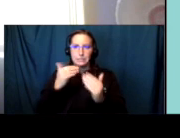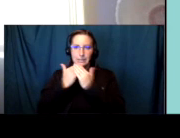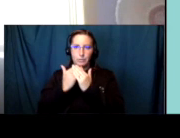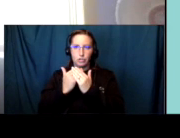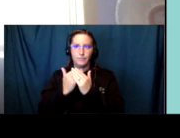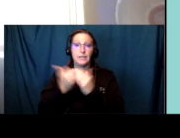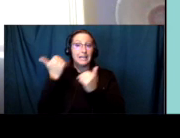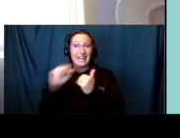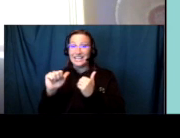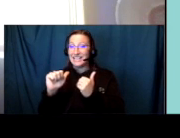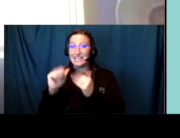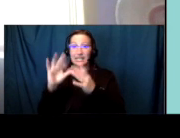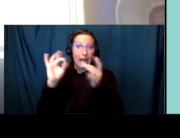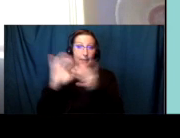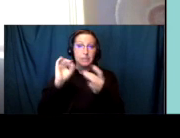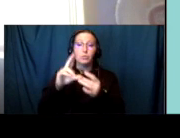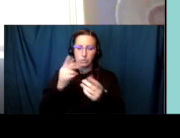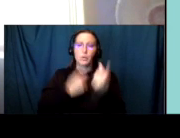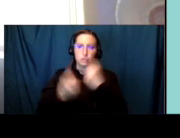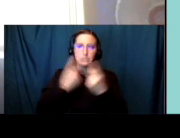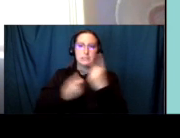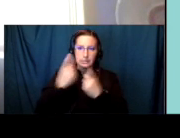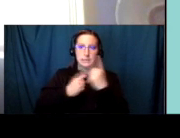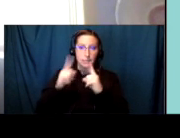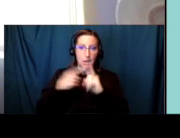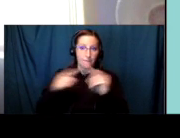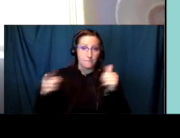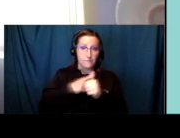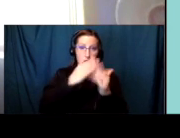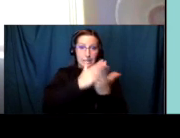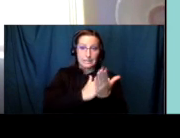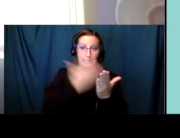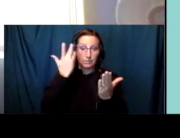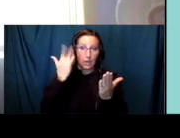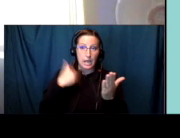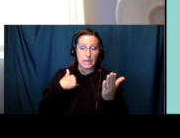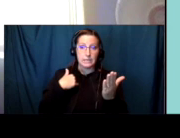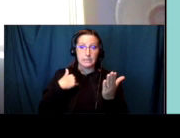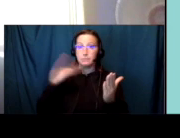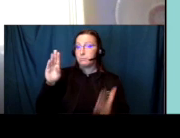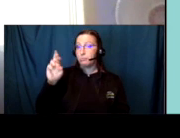any comments or questions on the first lesson because Brady is just like